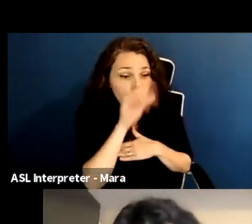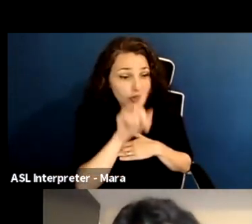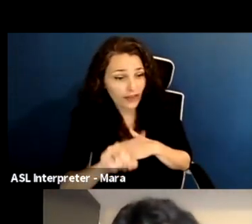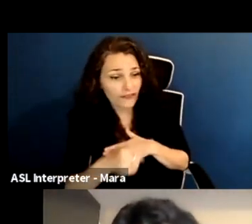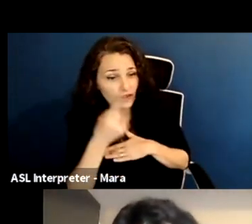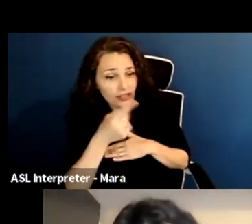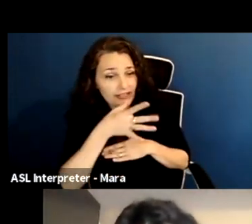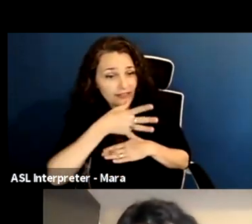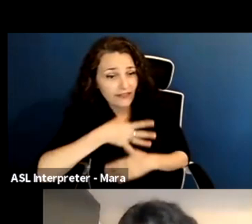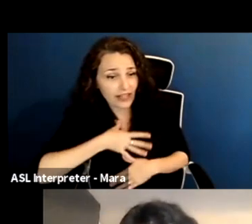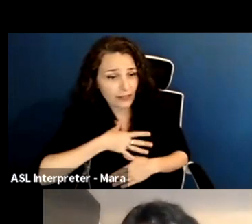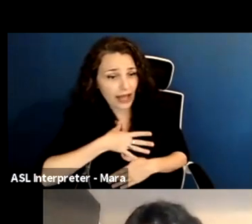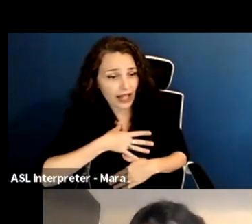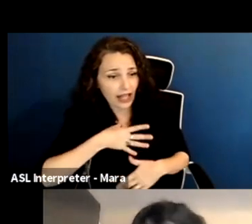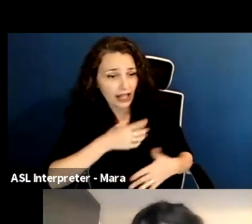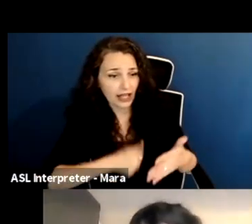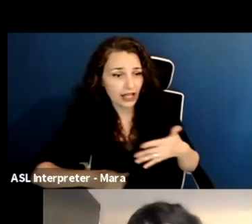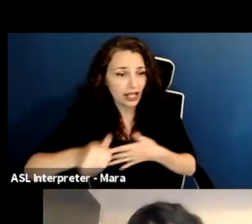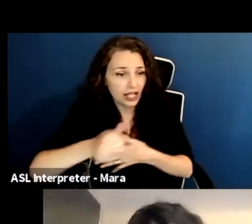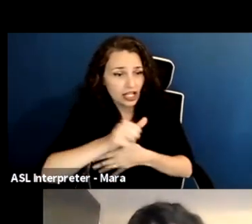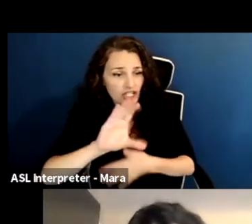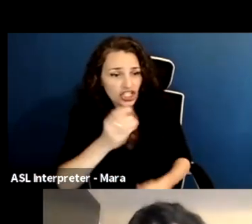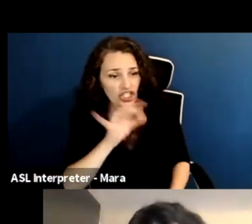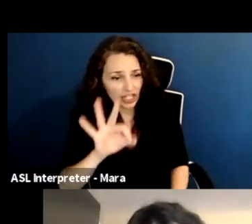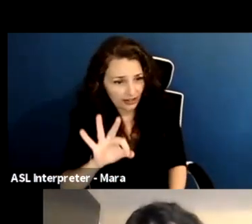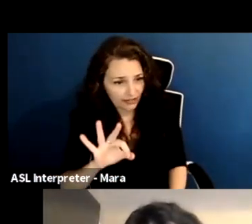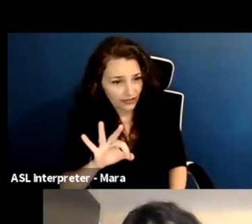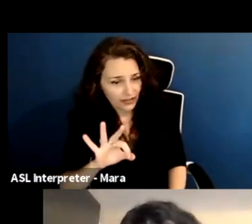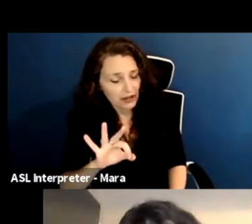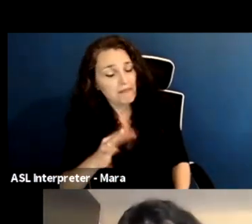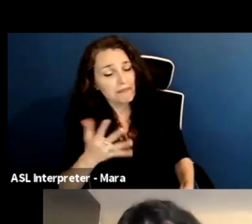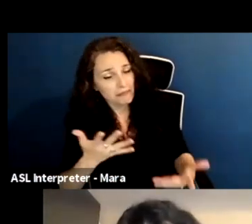in the Louisiana Gulf Coast. So how did your becoming a chief come about?